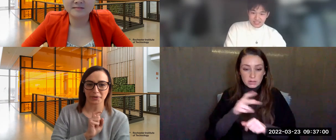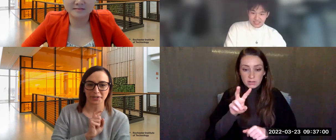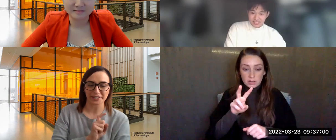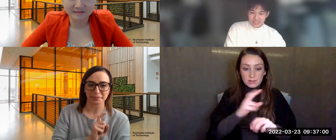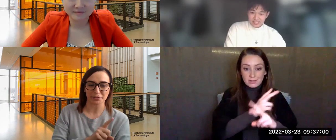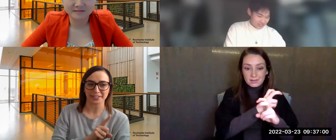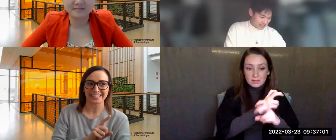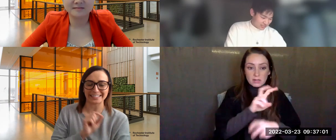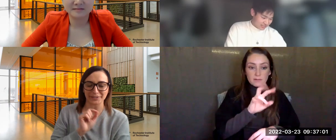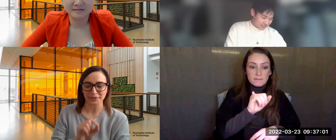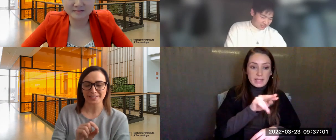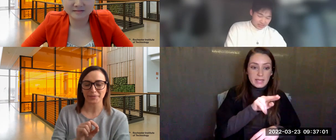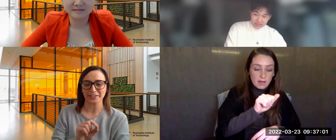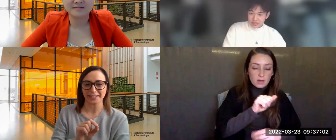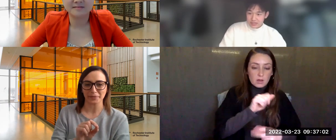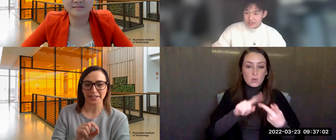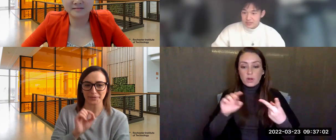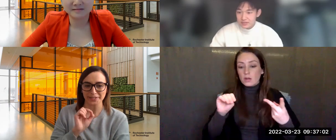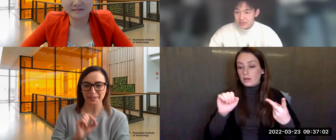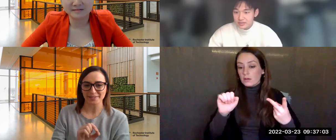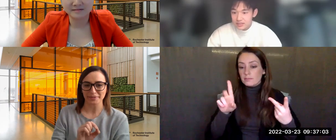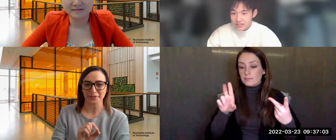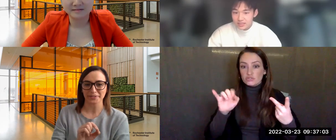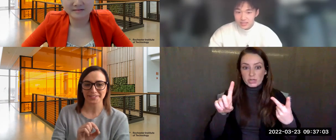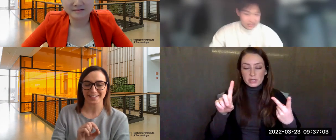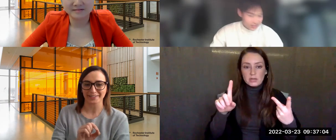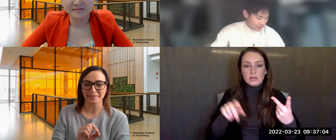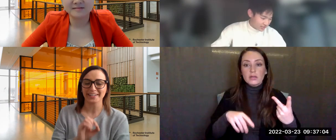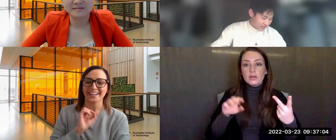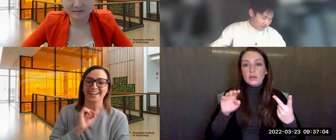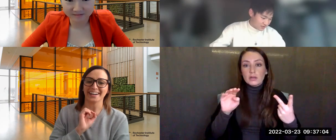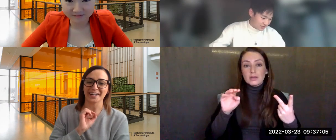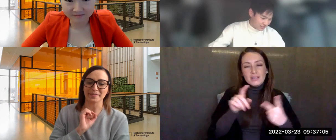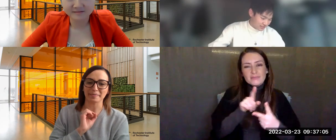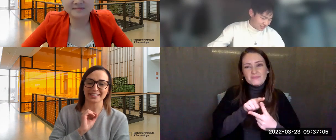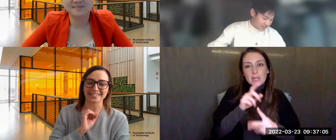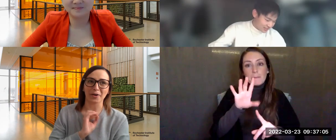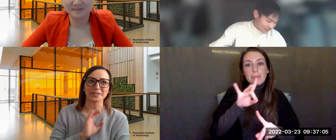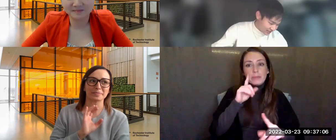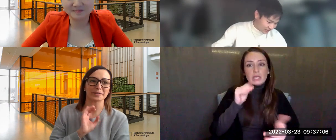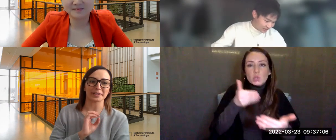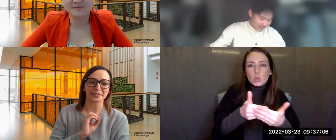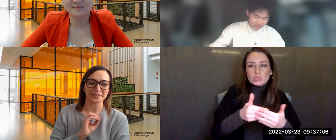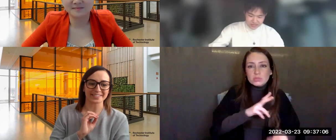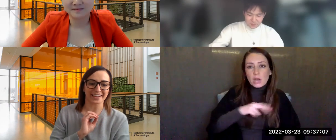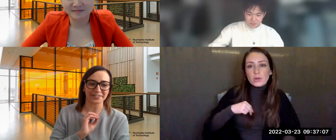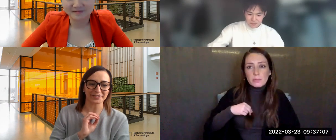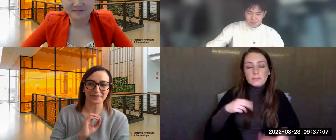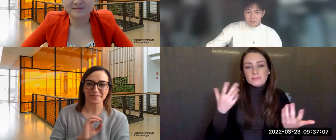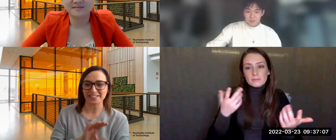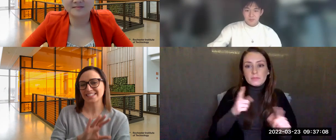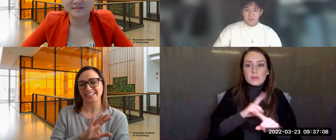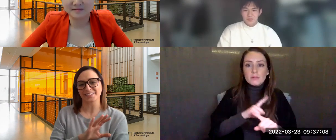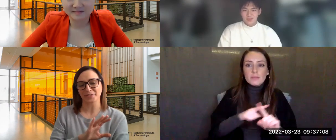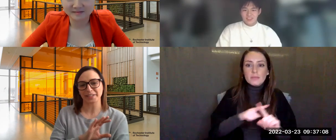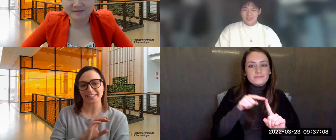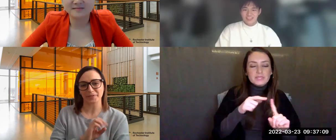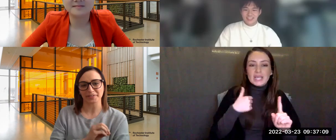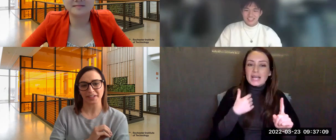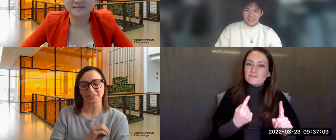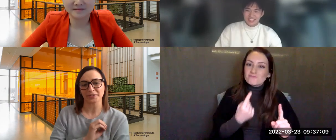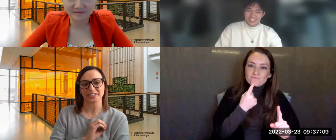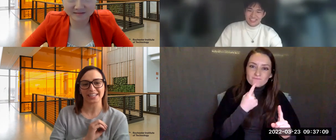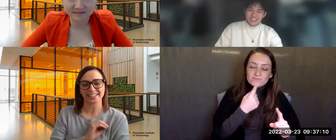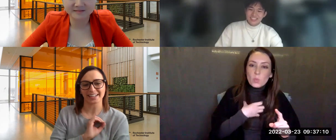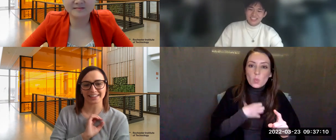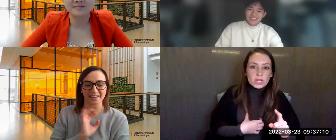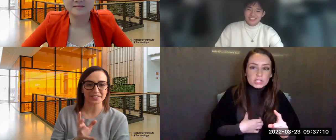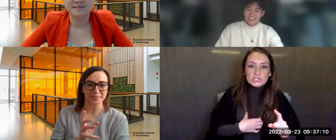Austria or in Madrid and the only reason why Vienna one was because it was closer to Zagreb. but it's always been one of those kind of miss things for me that I would have loved to have done